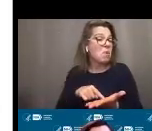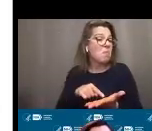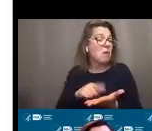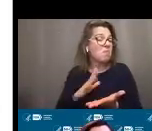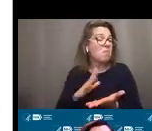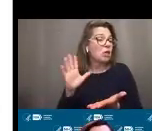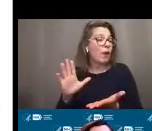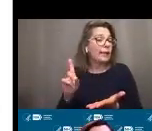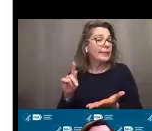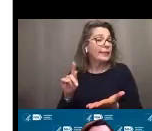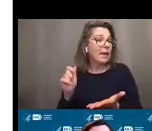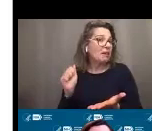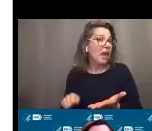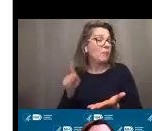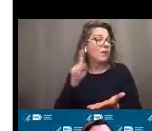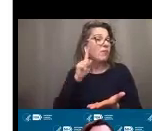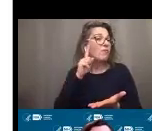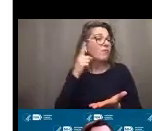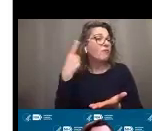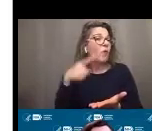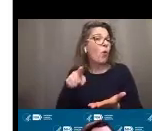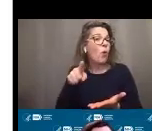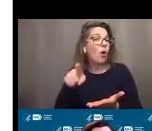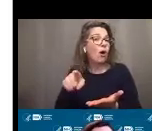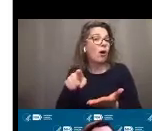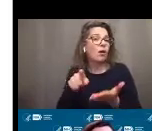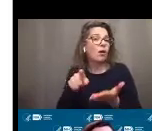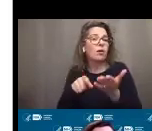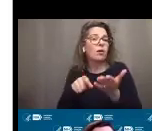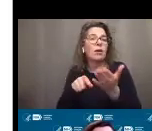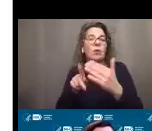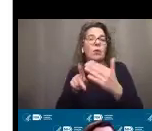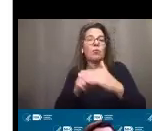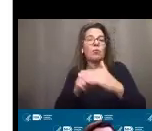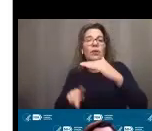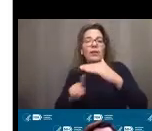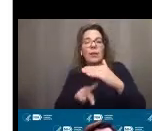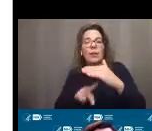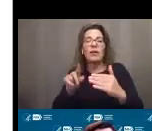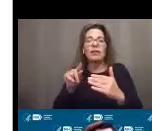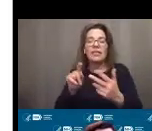Okay, one note about progress reports, so on all of those awards that you have,